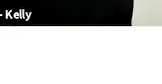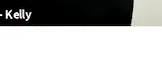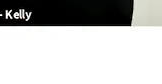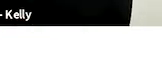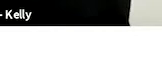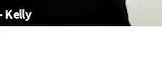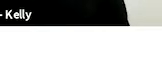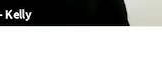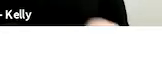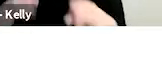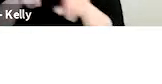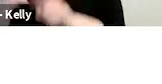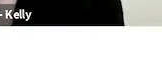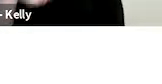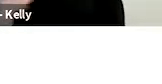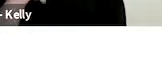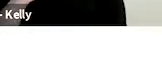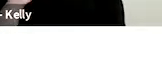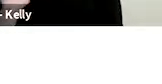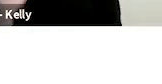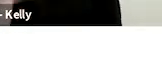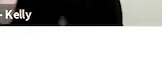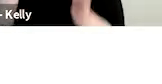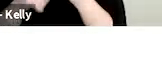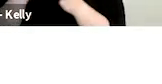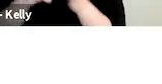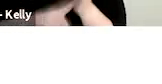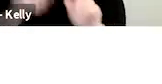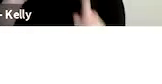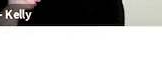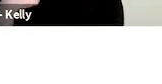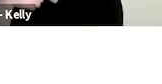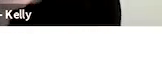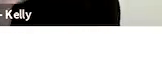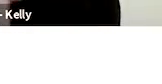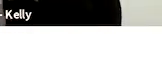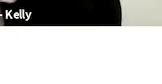you, are probably well aware of what UDL is at this point, having been part of the conference